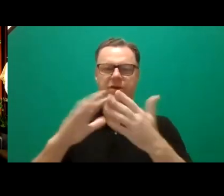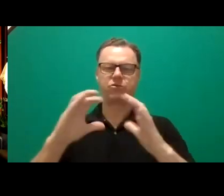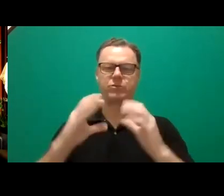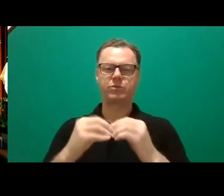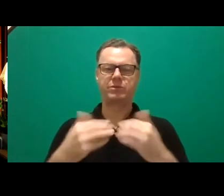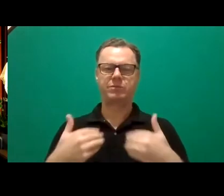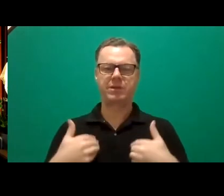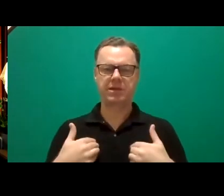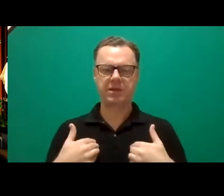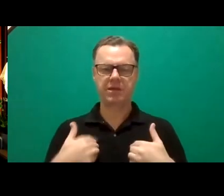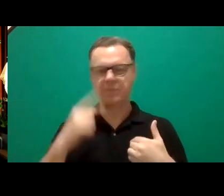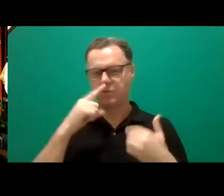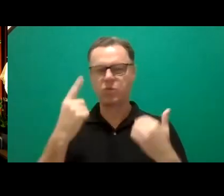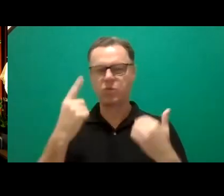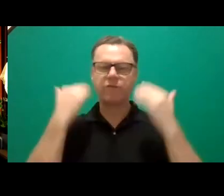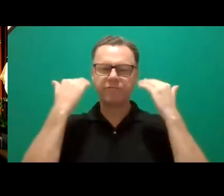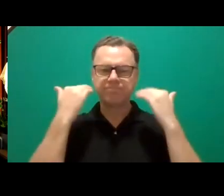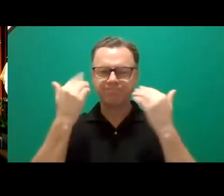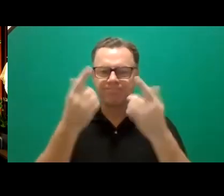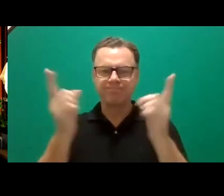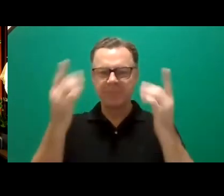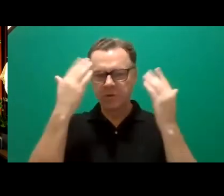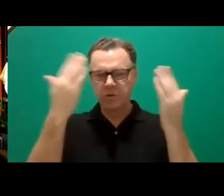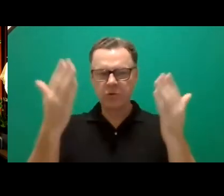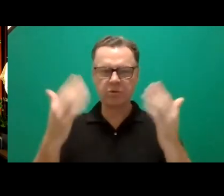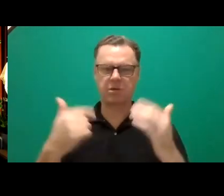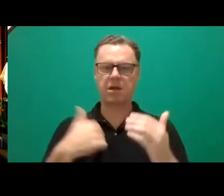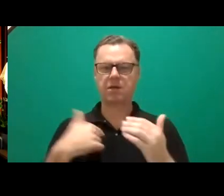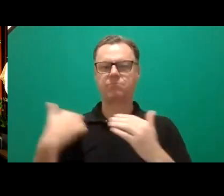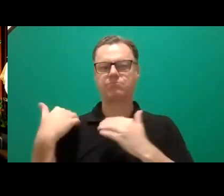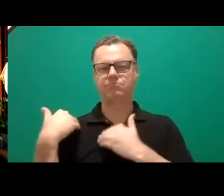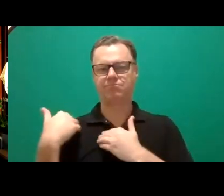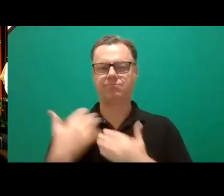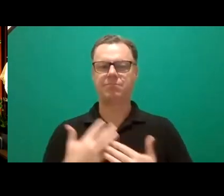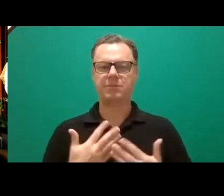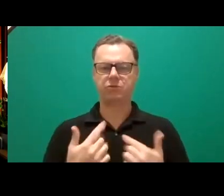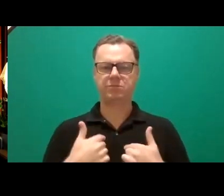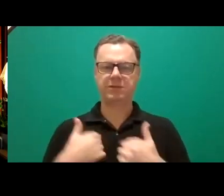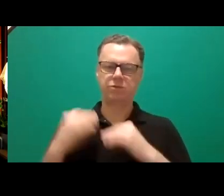with people who have hearing loss and it was up to me to teach them and to do this I would